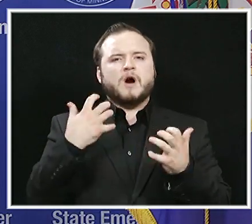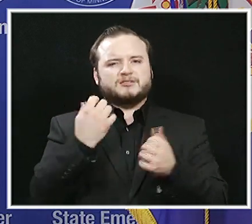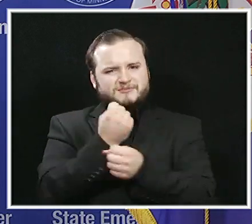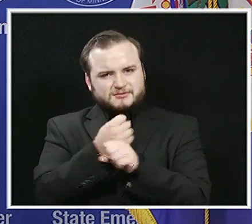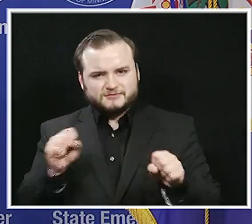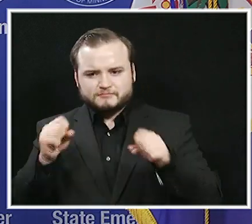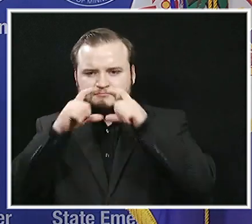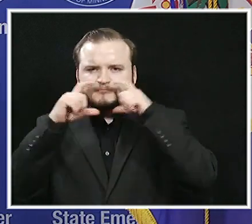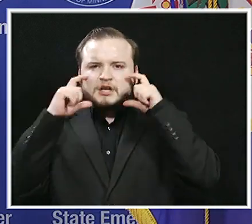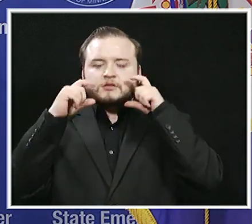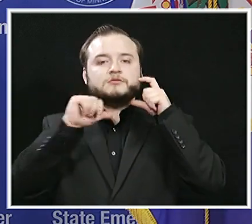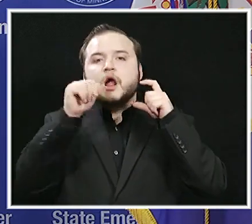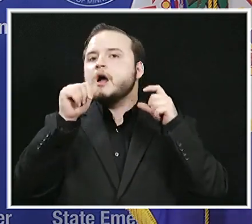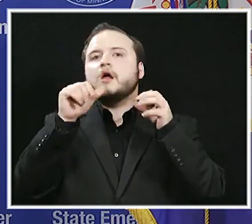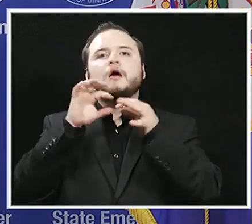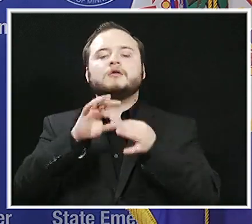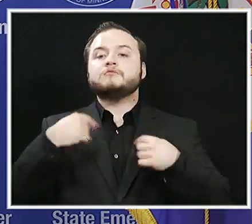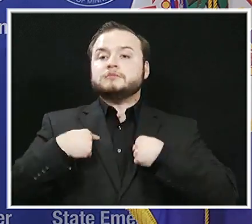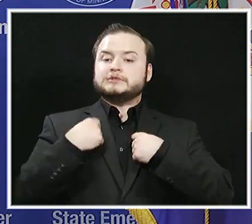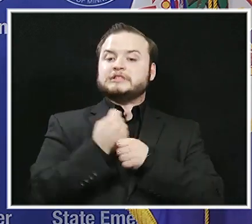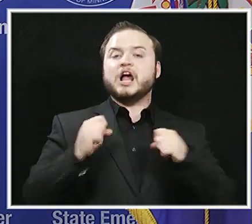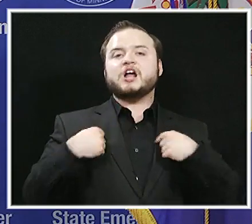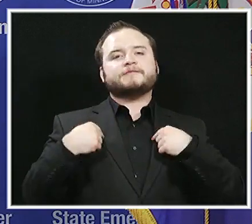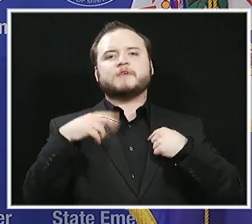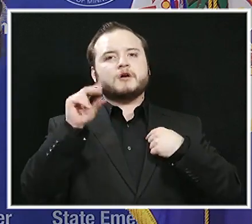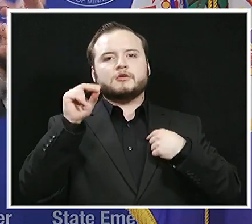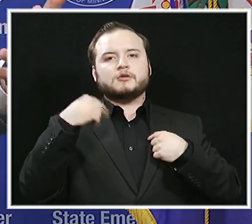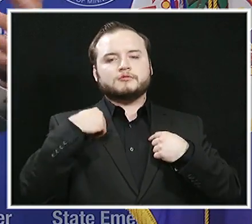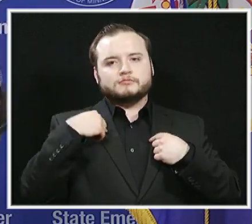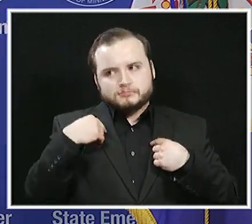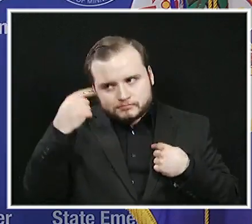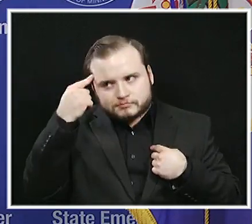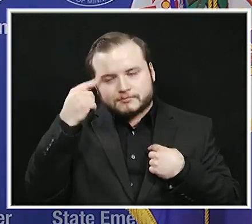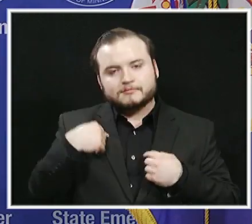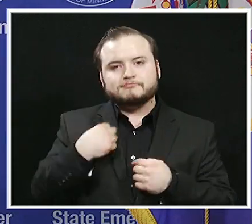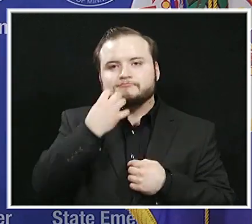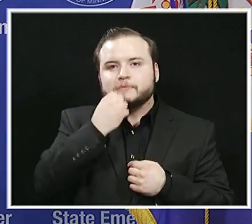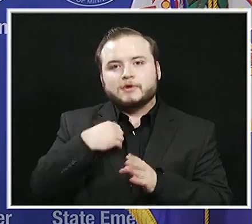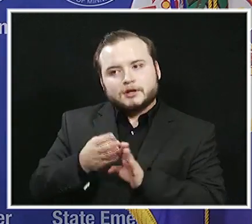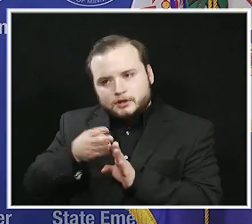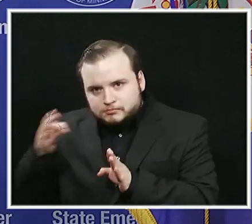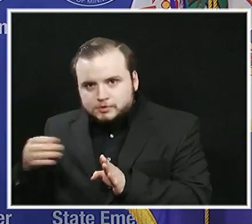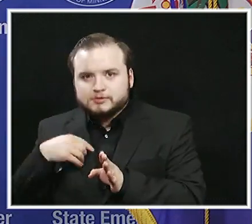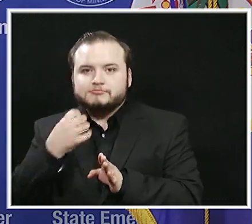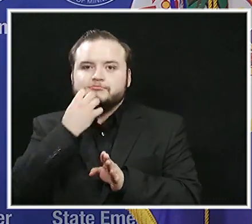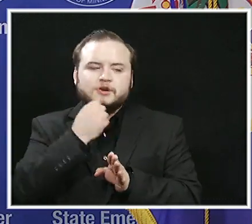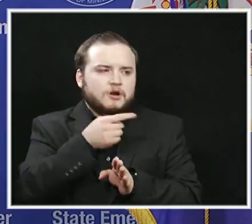wearing a mask, following these rules isn't just about them, in fact, it might not be about them at all.